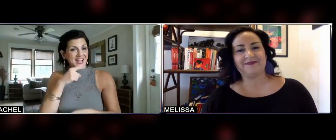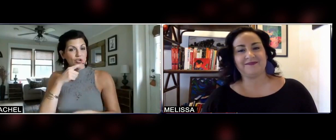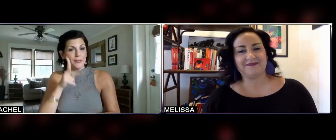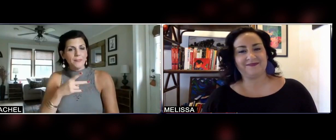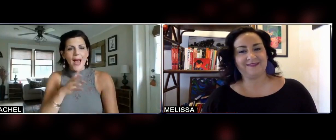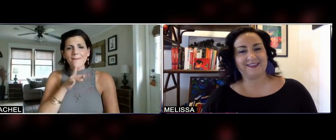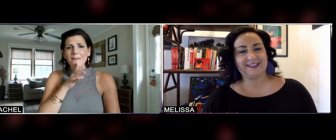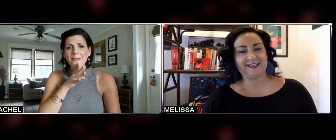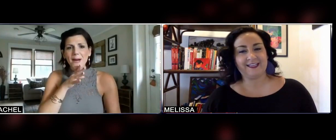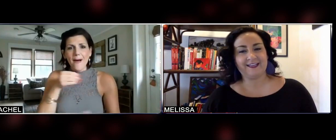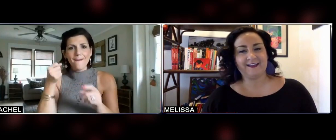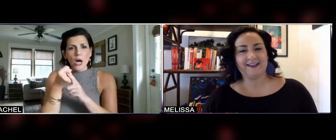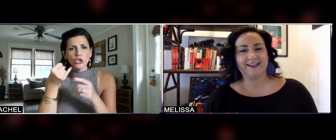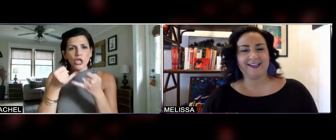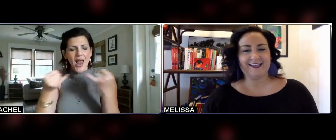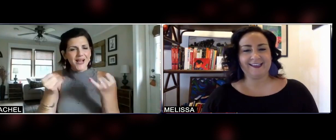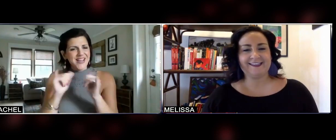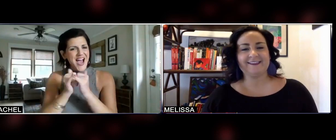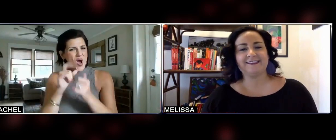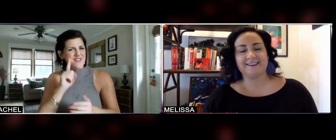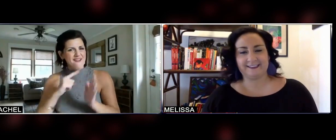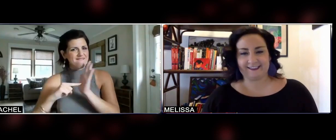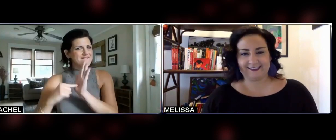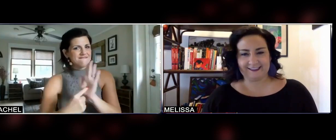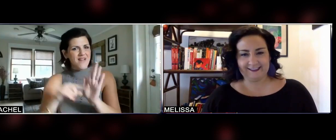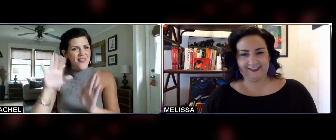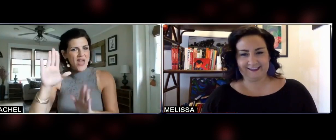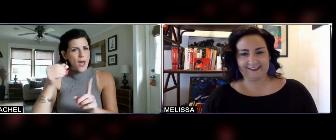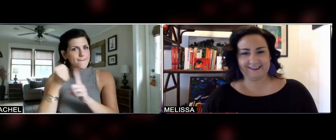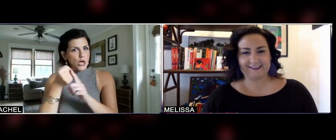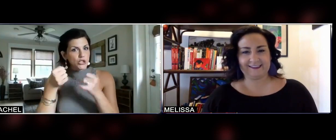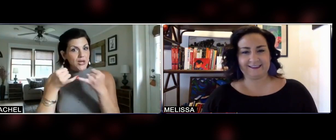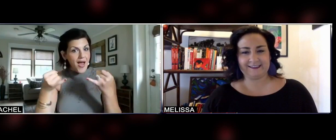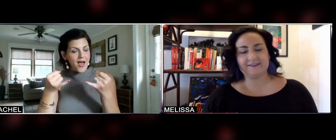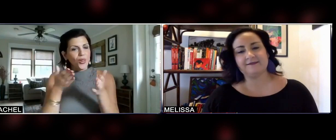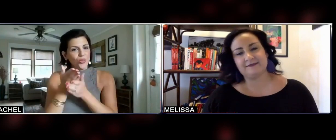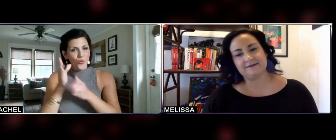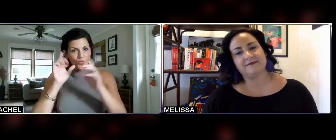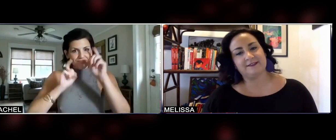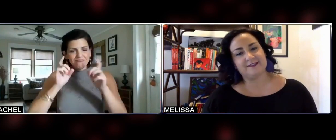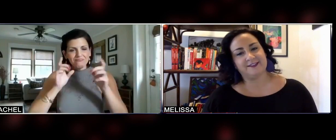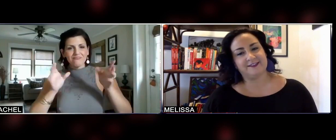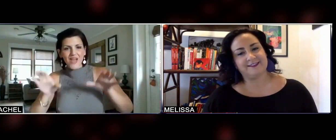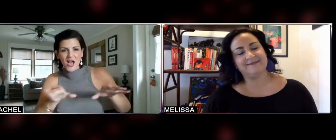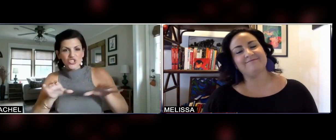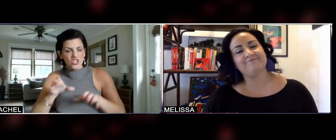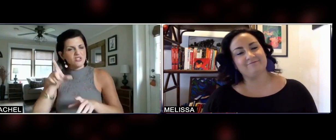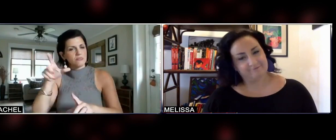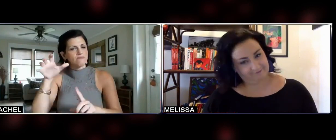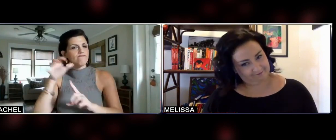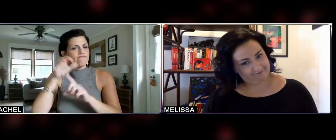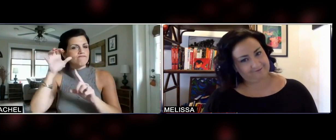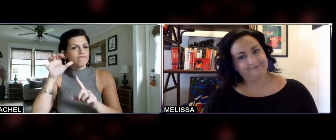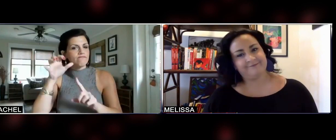Hearing people do punchlines, but how can deaf people properly convey their punchlines? They do it through their facial expressions and actions.